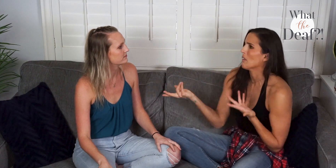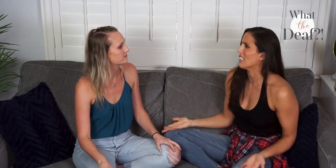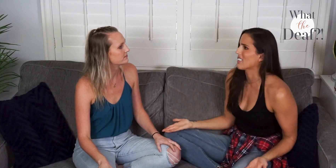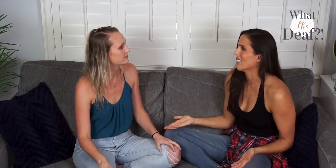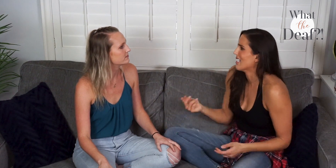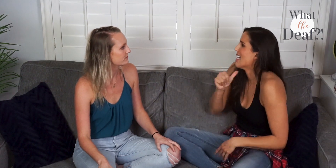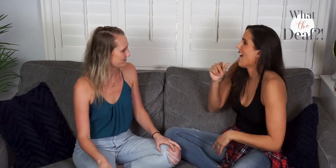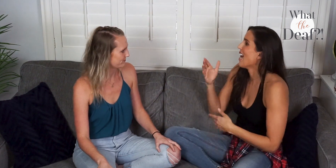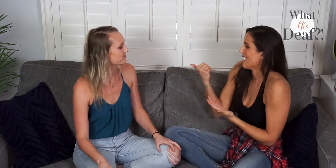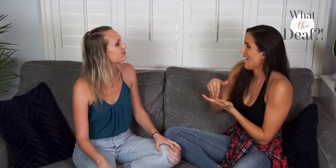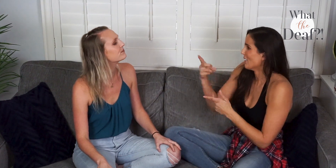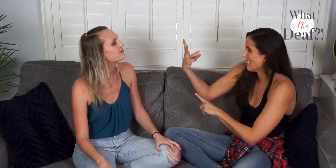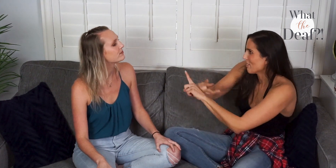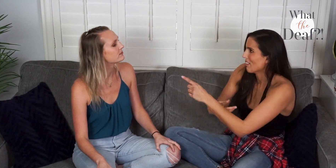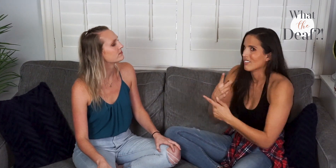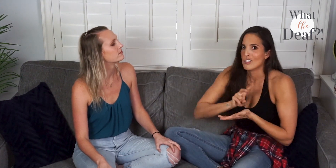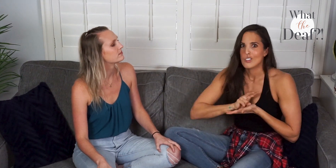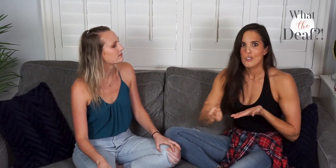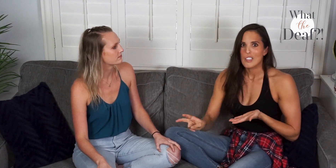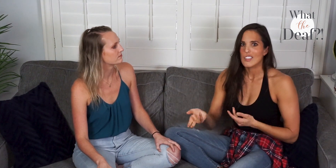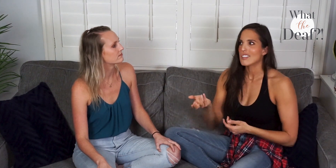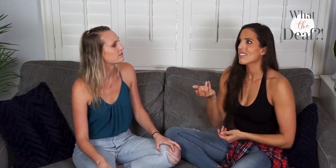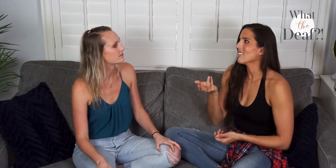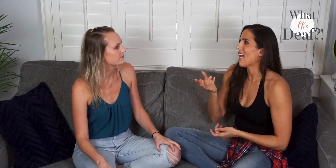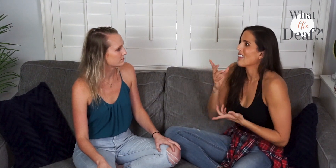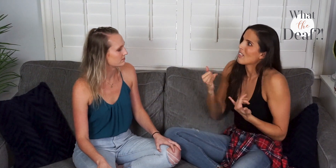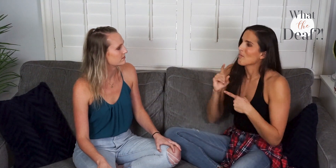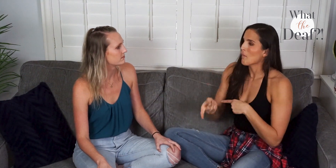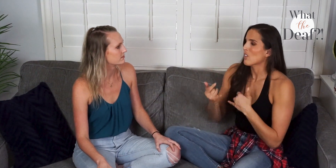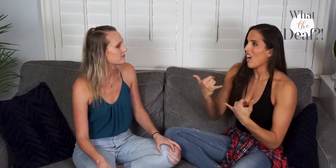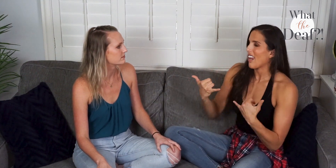Again, I know we've only been together for two weeks and you're six months in, I'm only two weeks in,